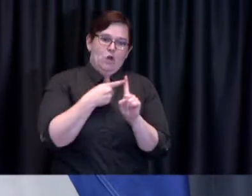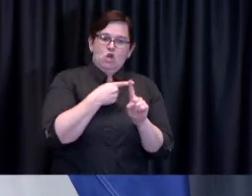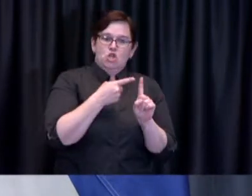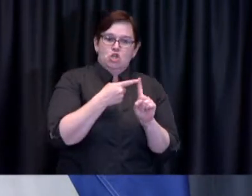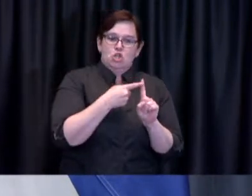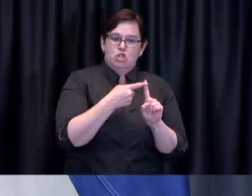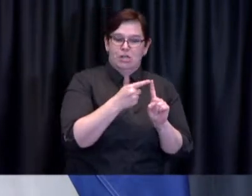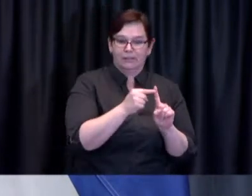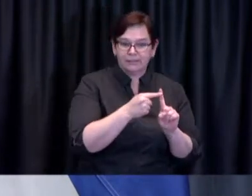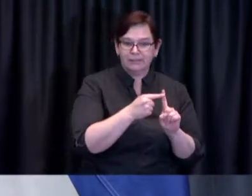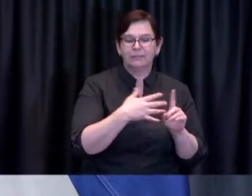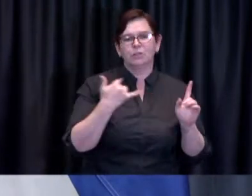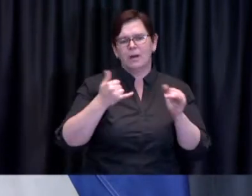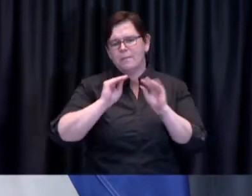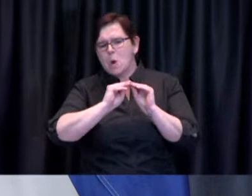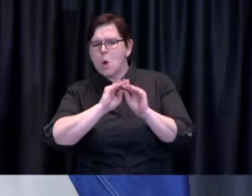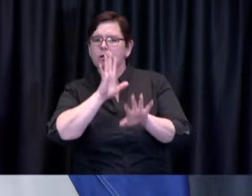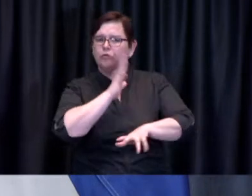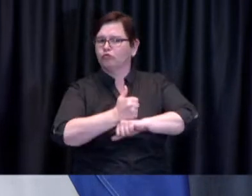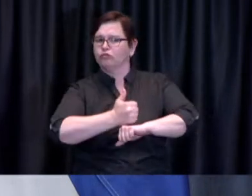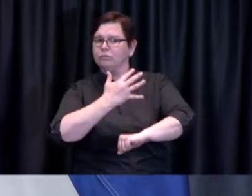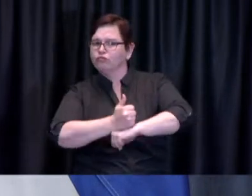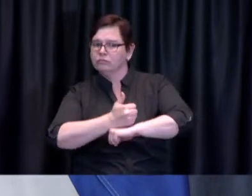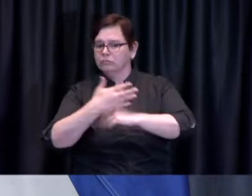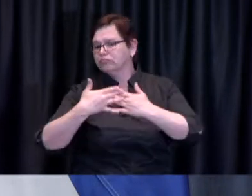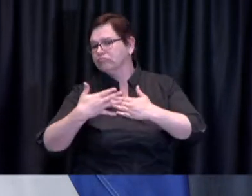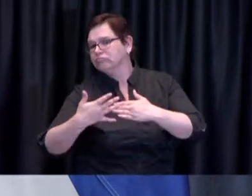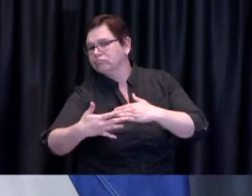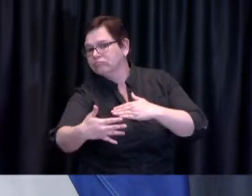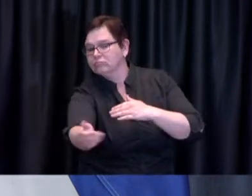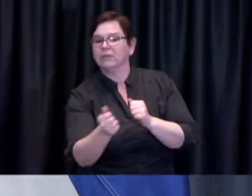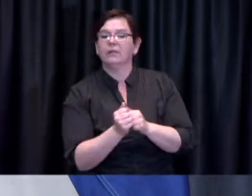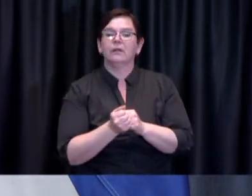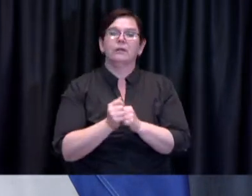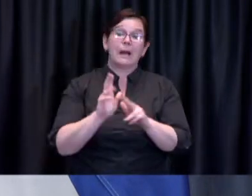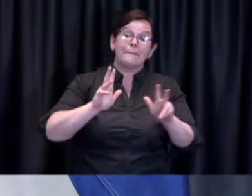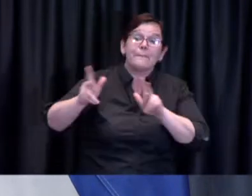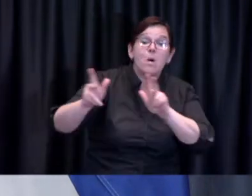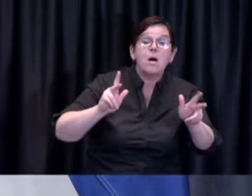and into next week pop-up and mobile efforts for members of the public will be going strong through